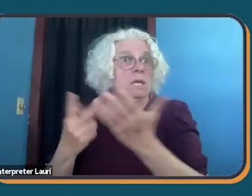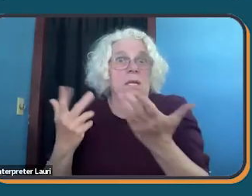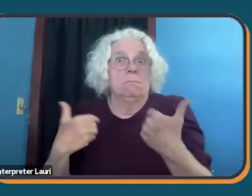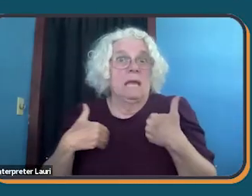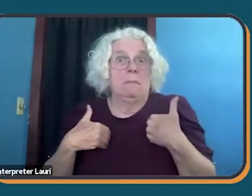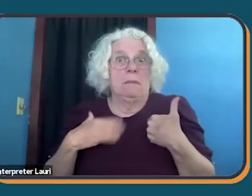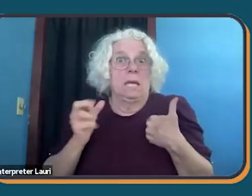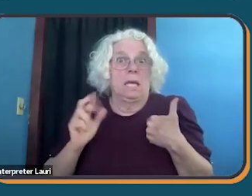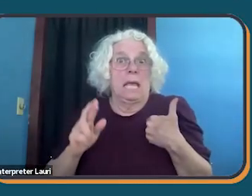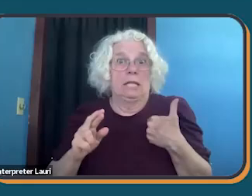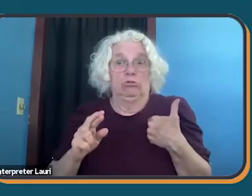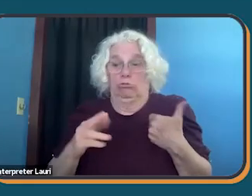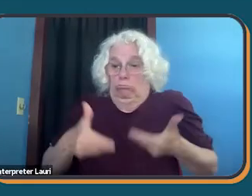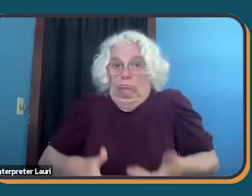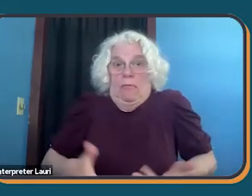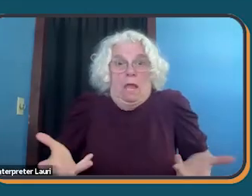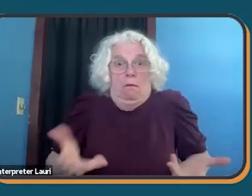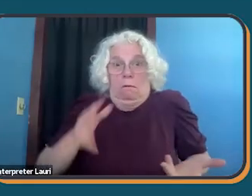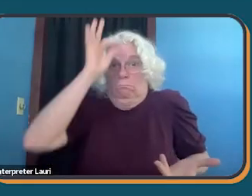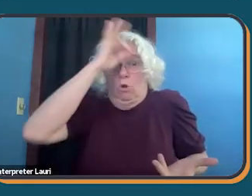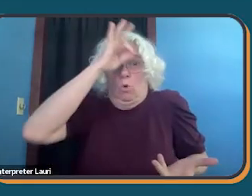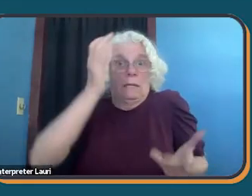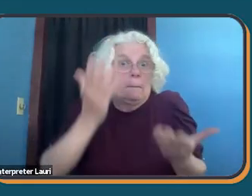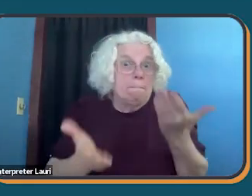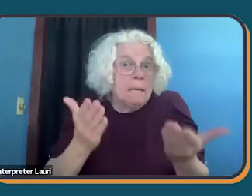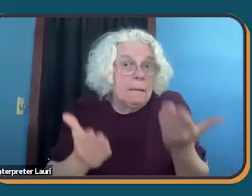I could walk around and have cancer and not know it,